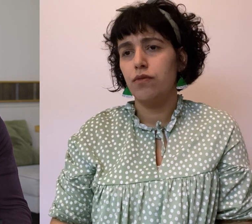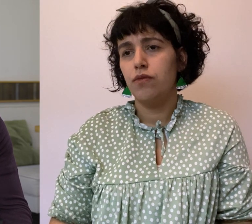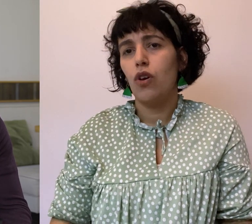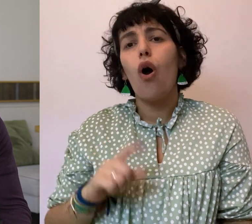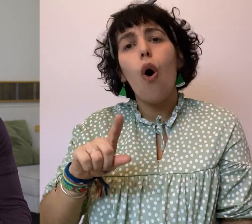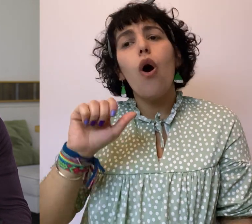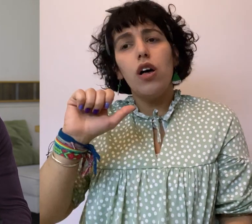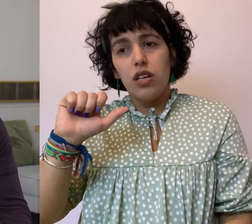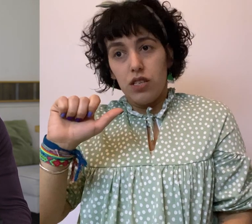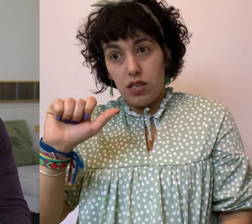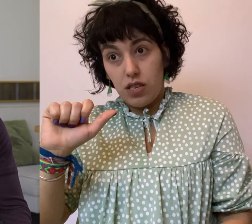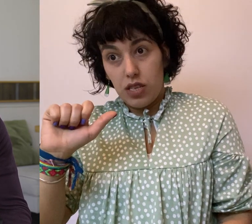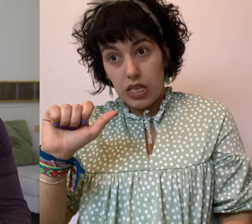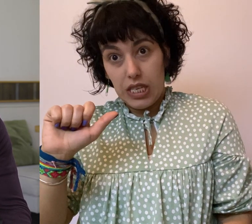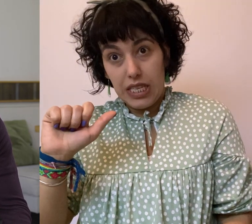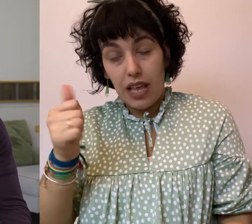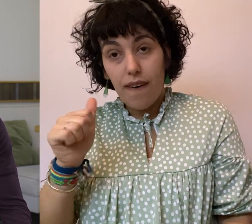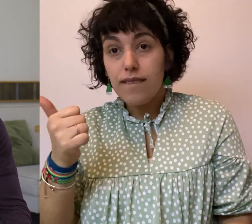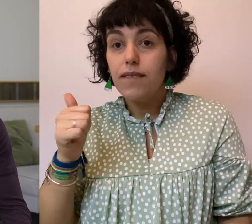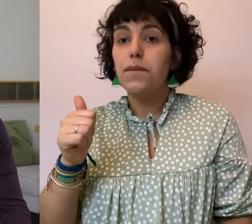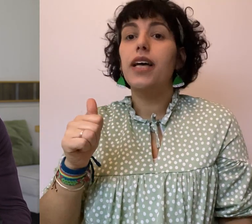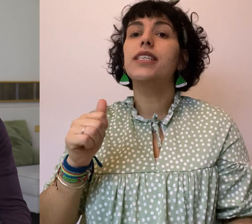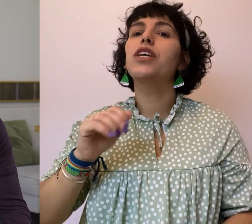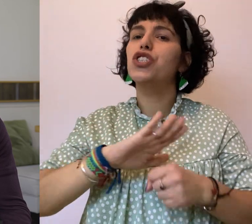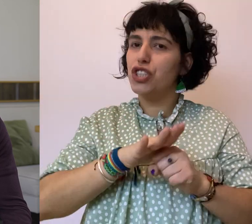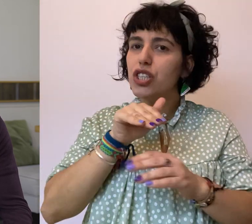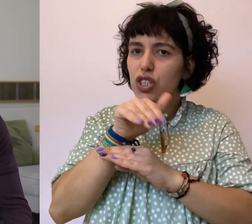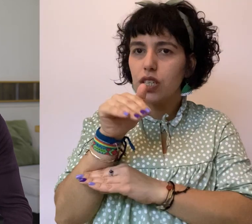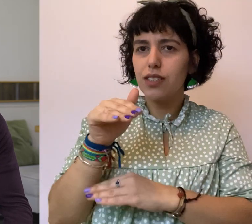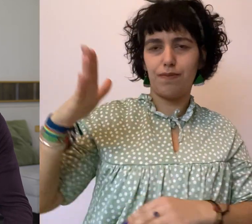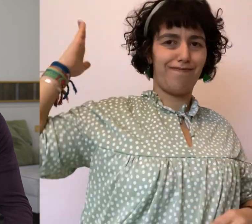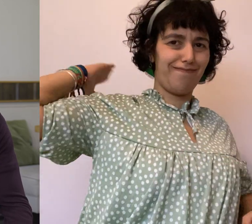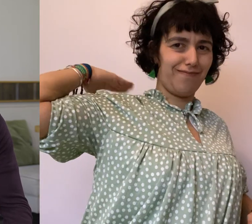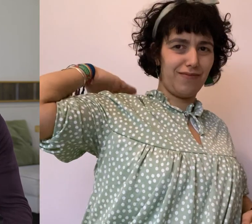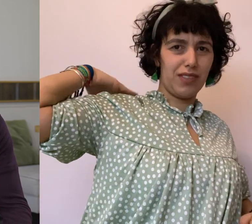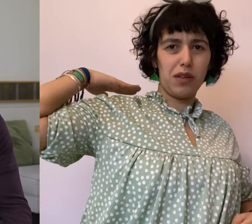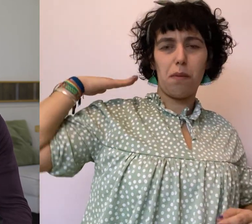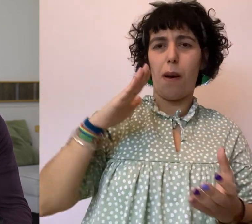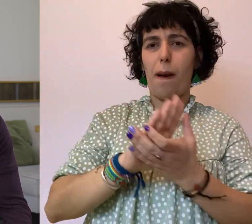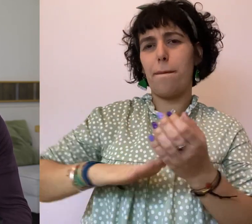This time I was exposed to violence. Like a flying kick to my back